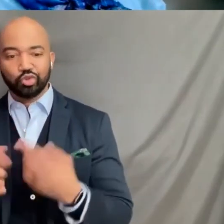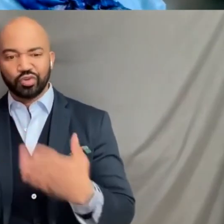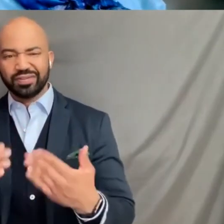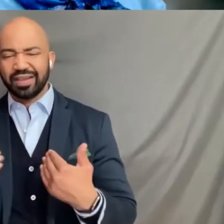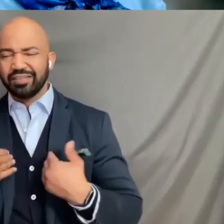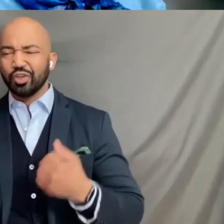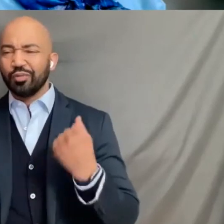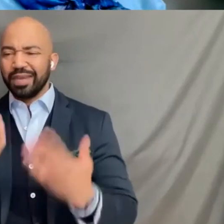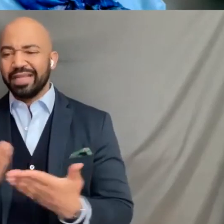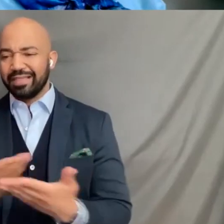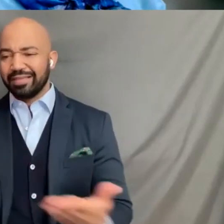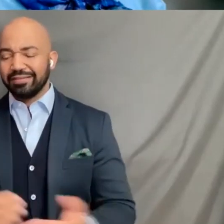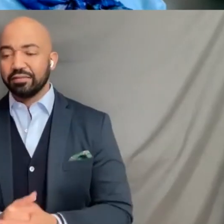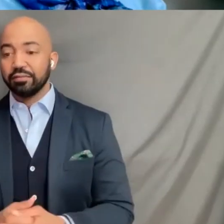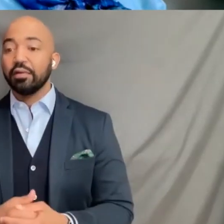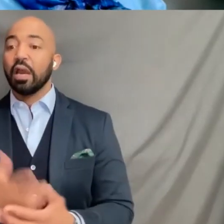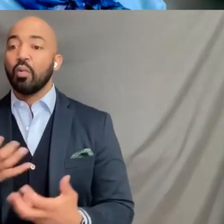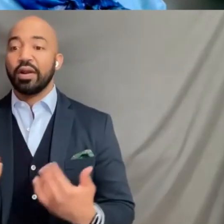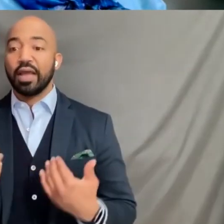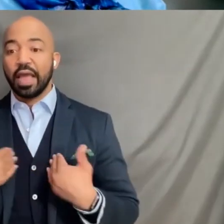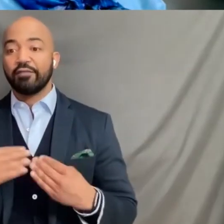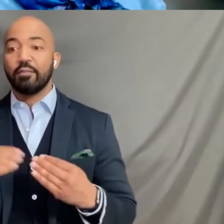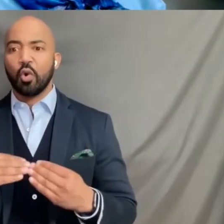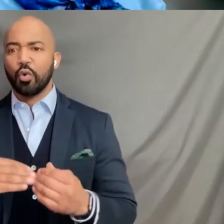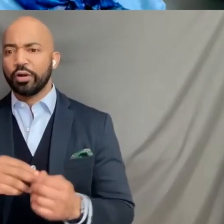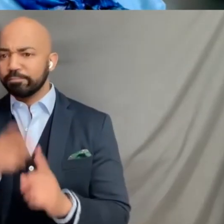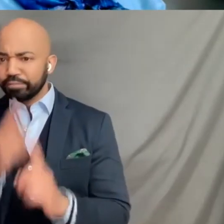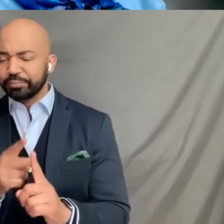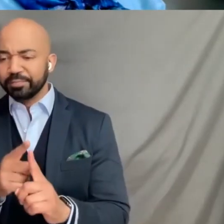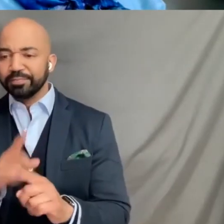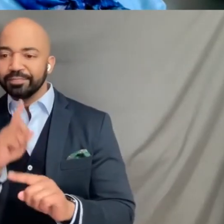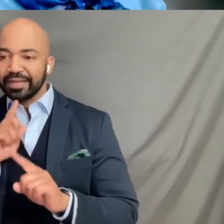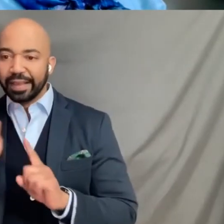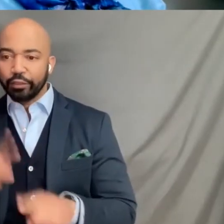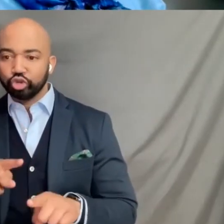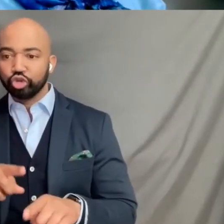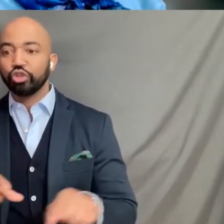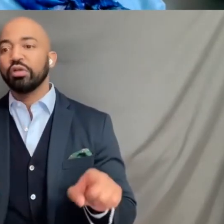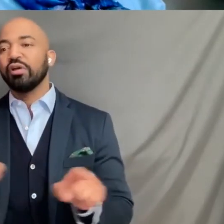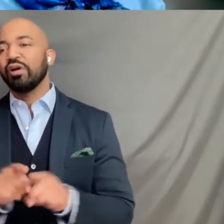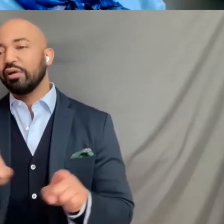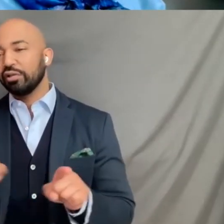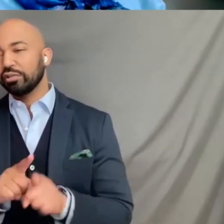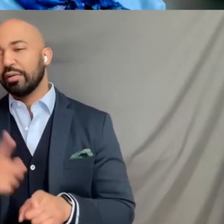I would love to give it a very concise answer and I think that we'd be really doing it a disservice